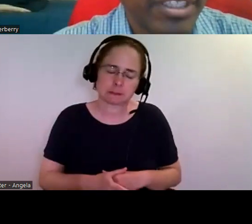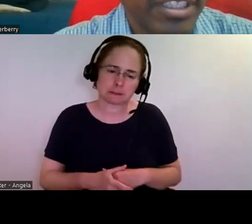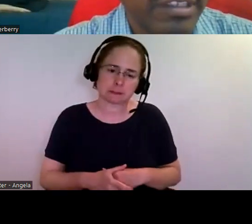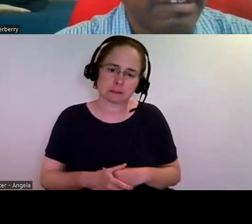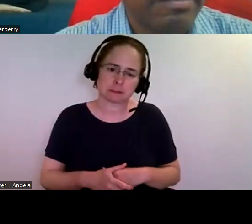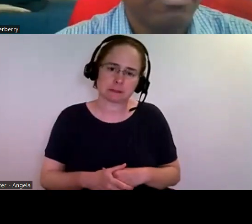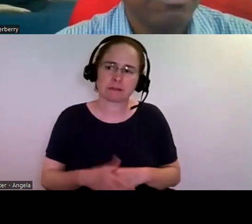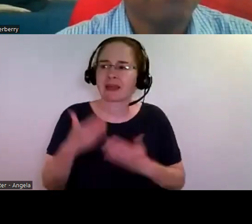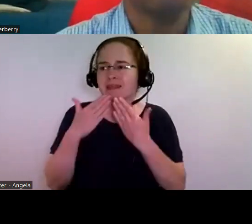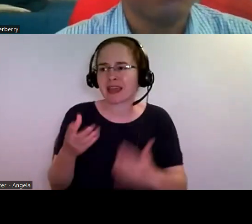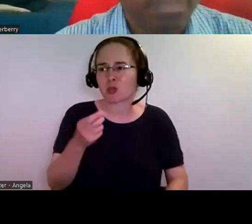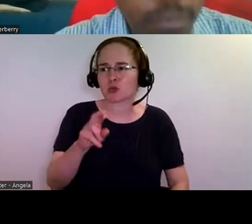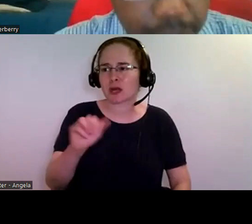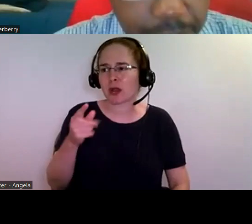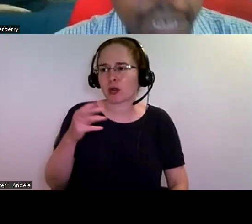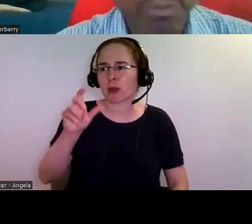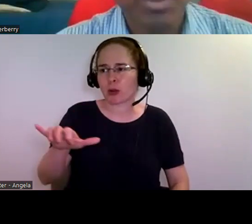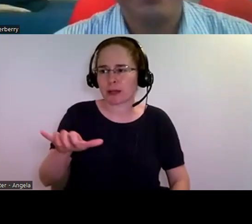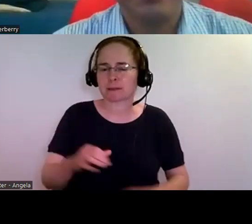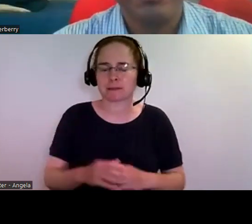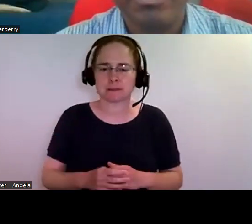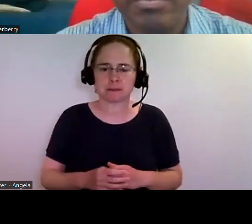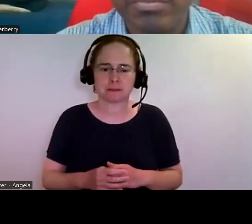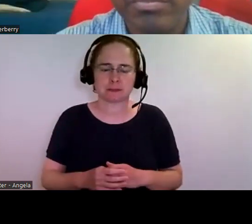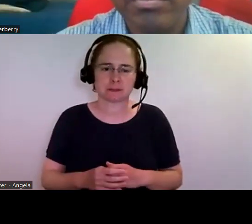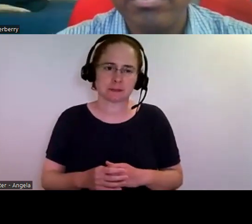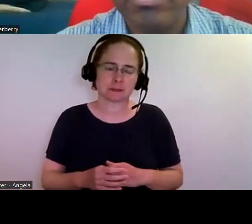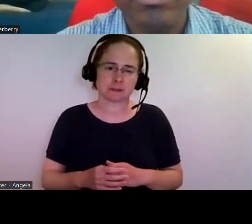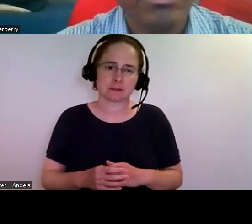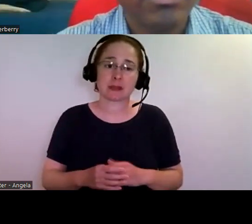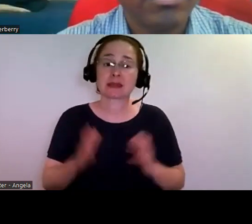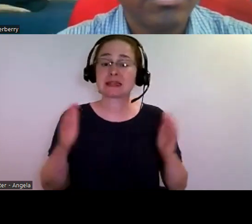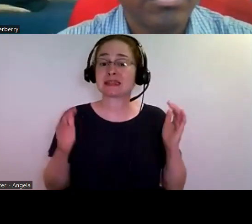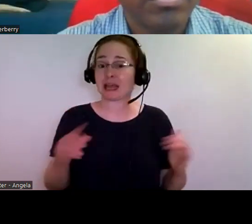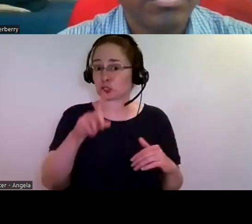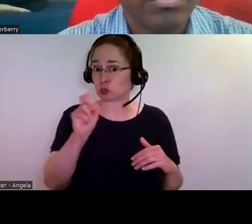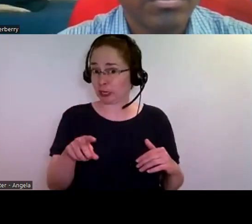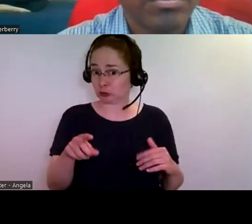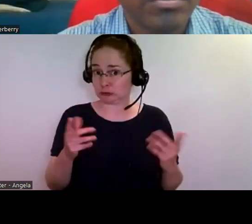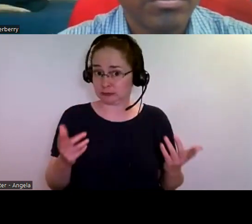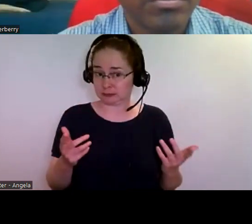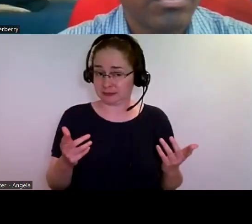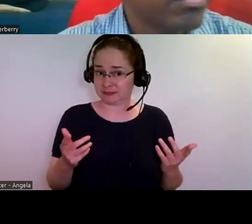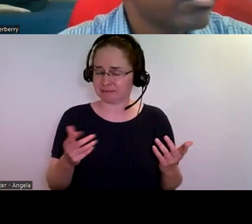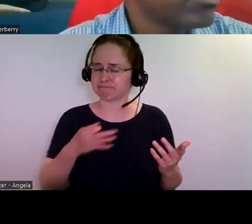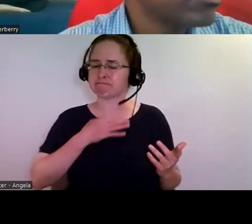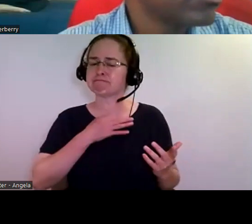(Stephanie Picazo) Thank you, Dr. Atterberry. With the next question, we are very curious for